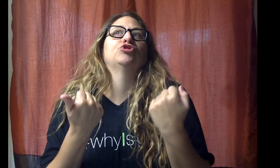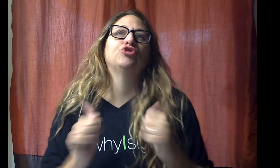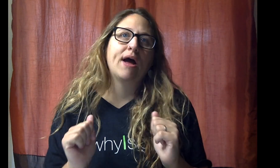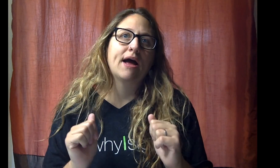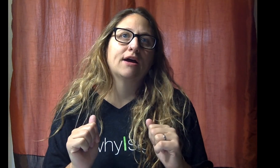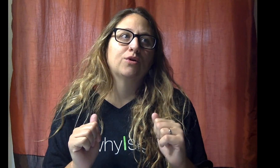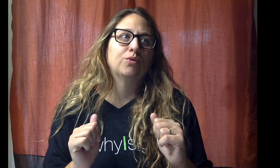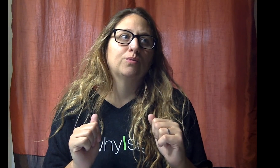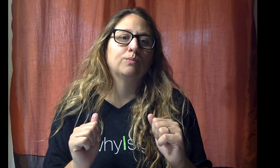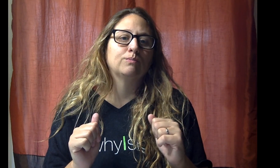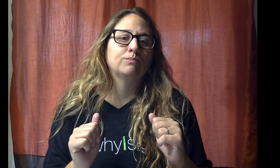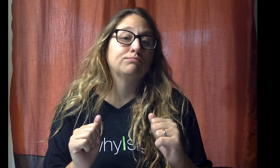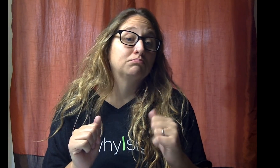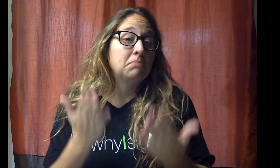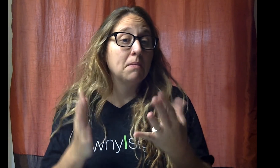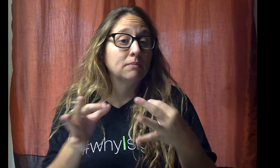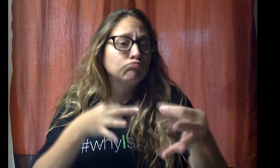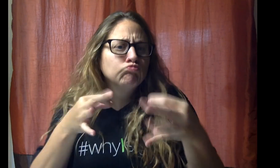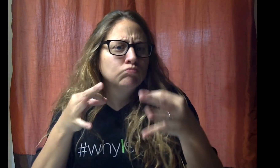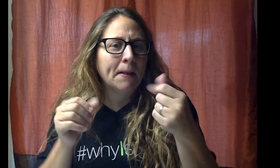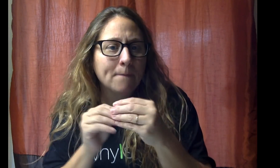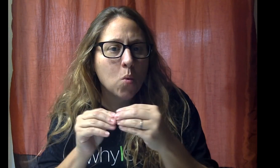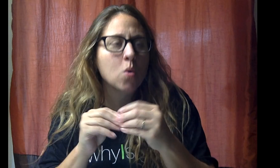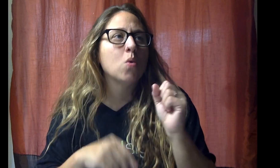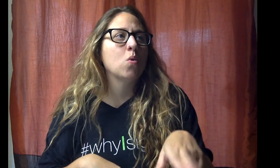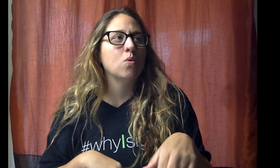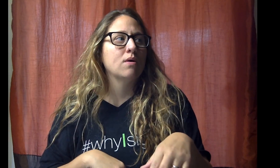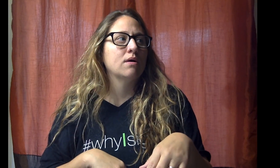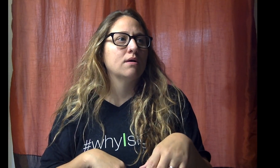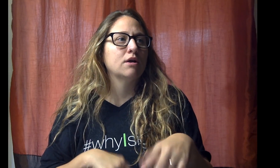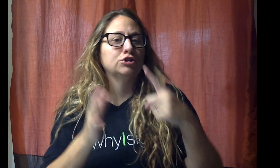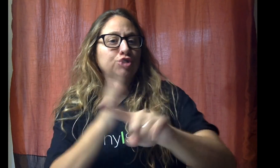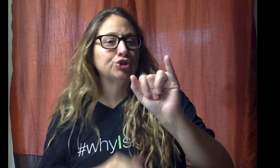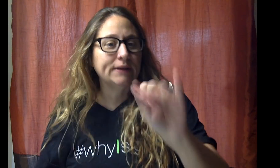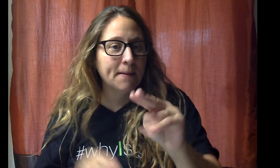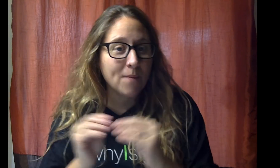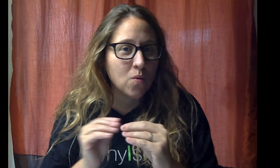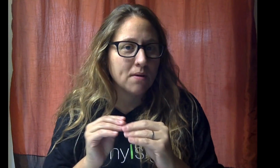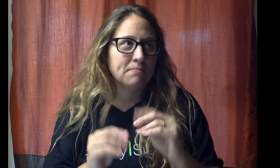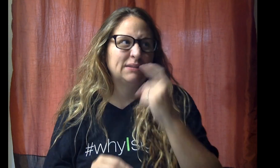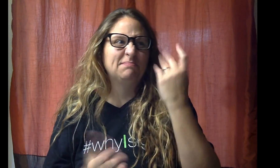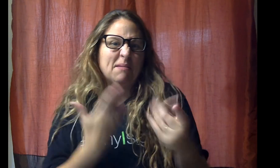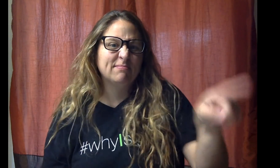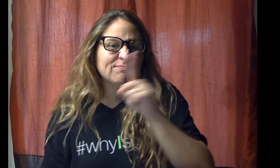So I have always tried to expand things further, or check in more frequently to make sure the professors/people